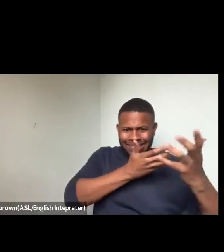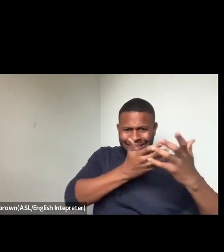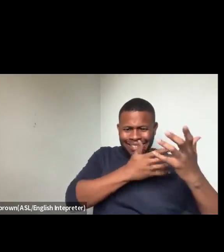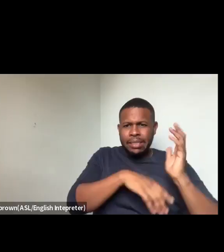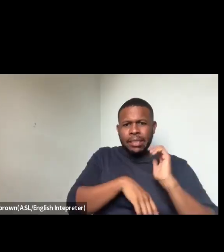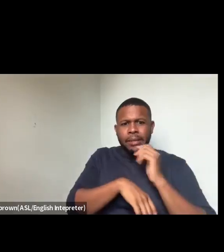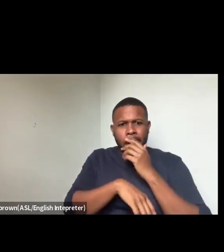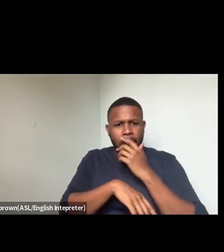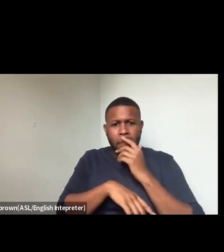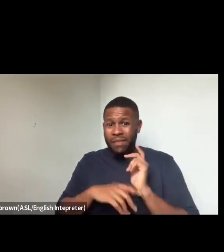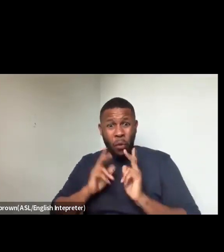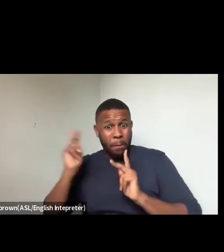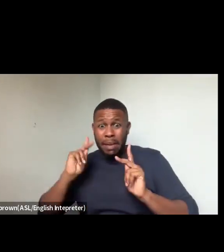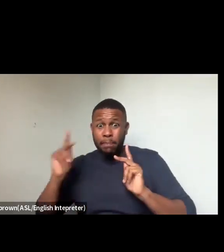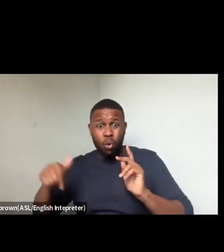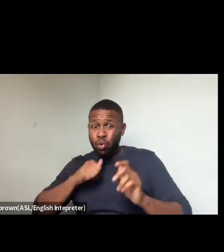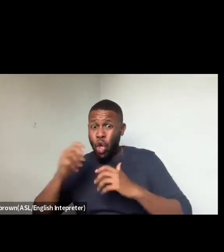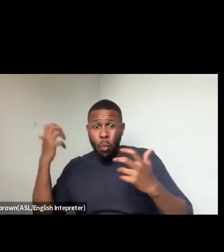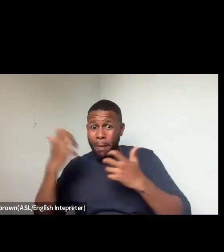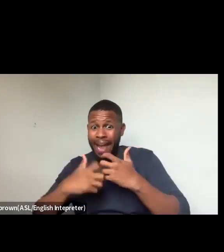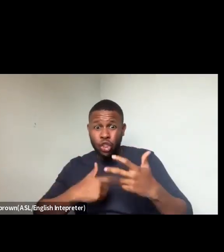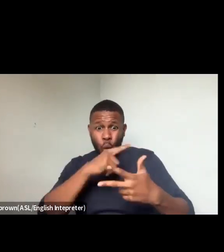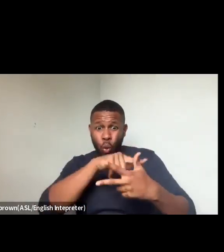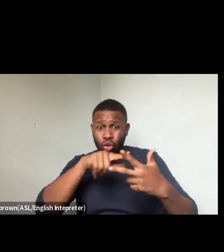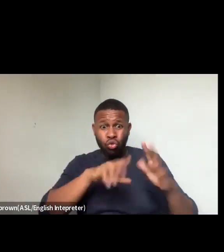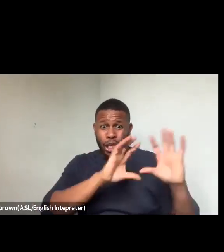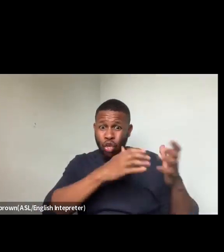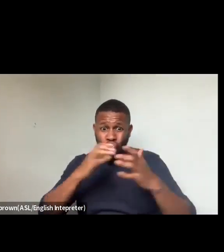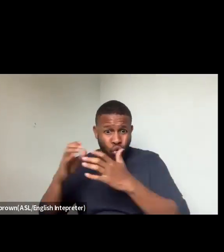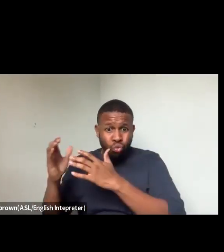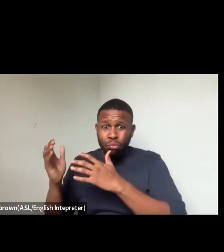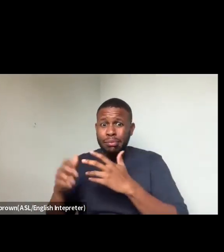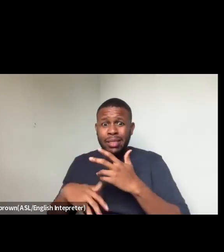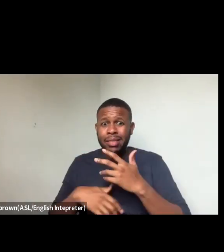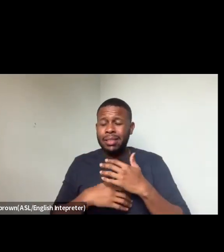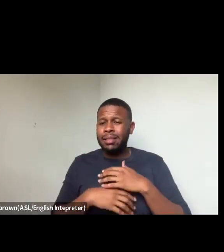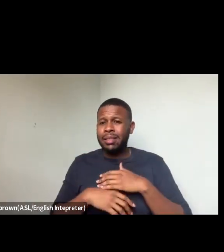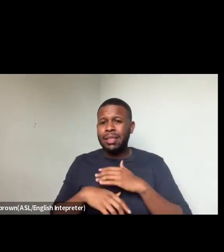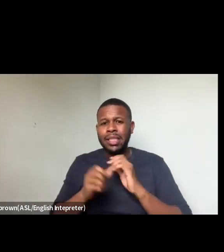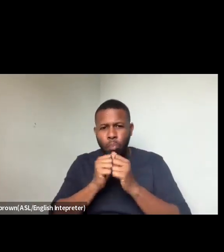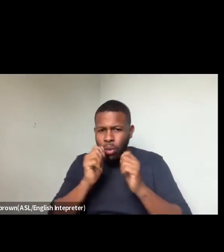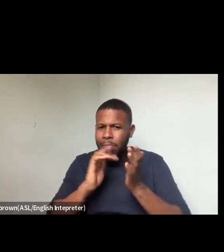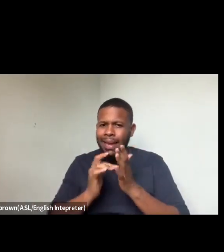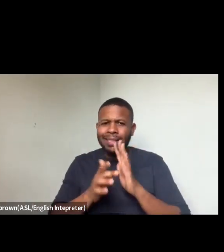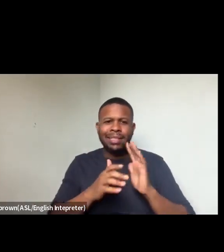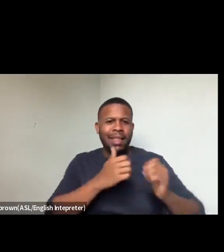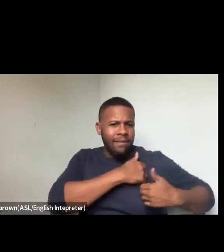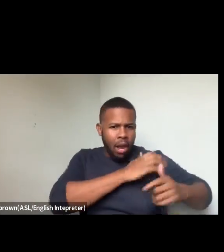for us to help with legislative pushes? To allow telemedicine as it was allowed during the